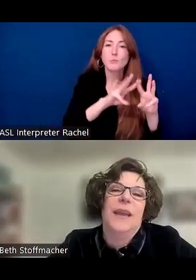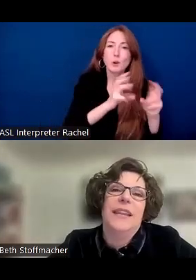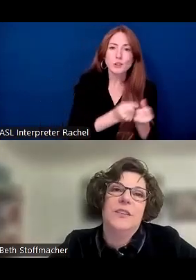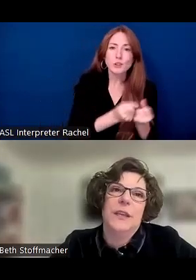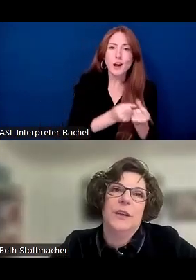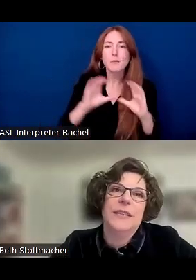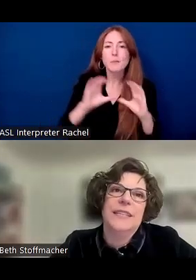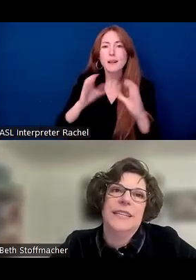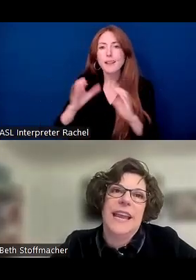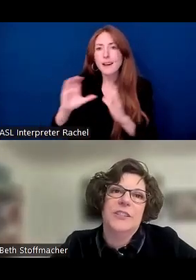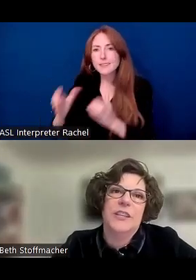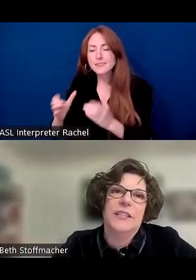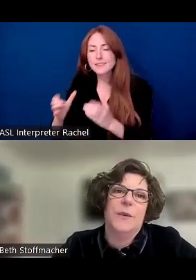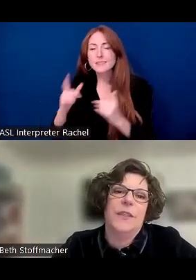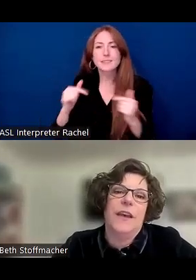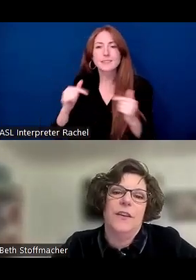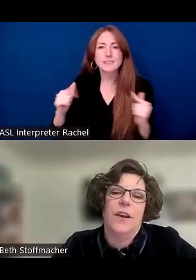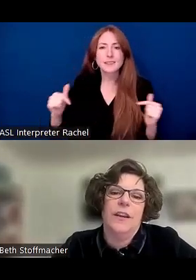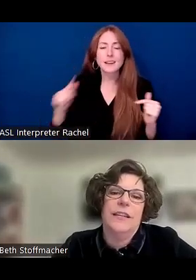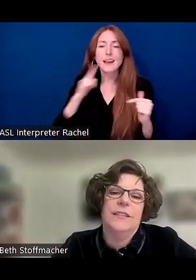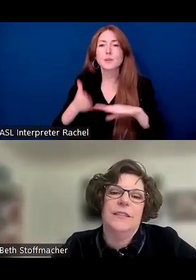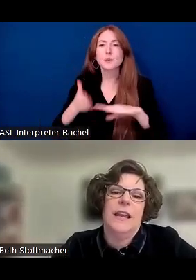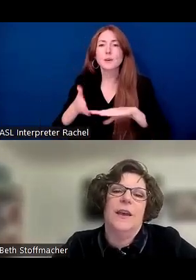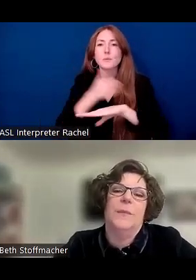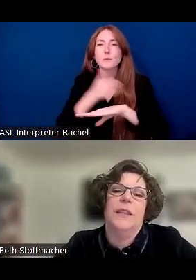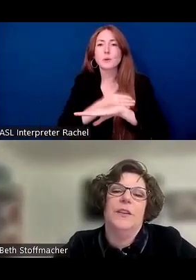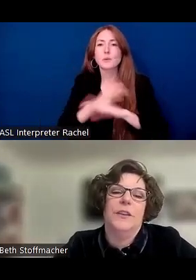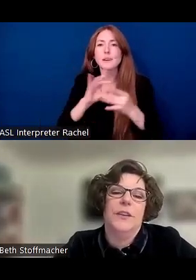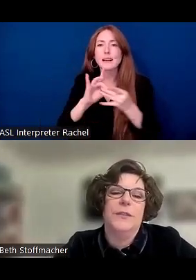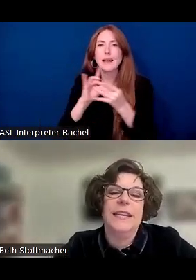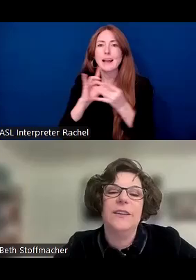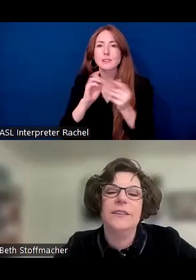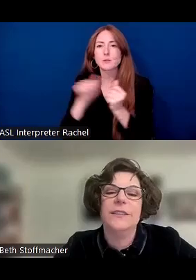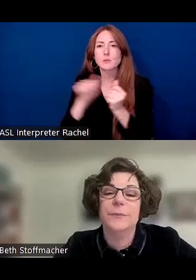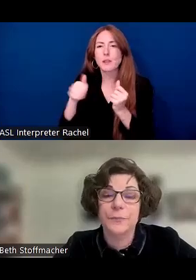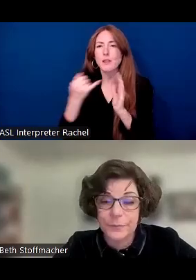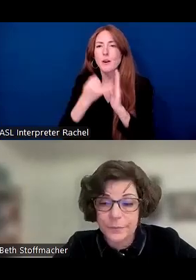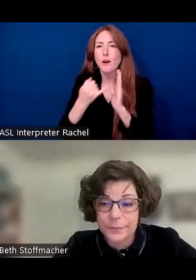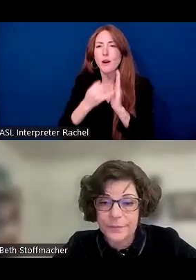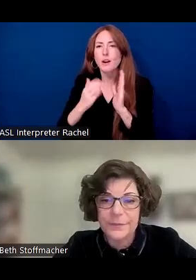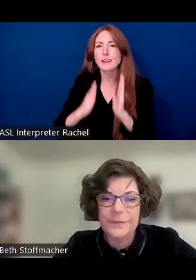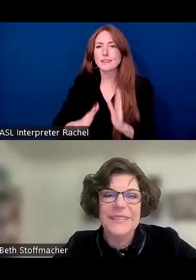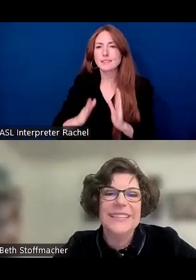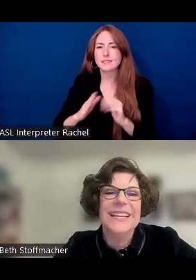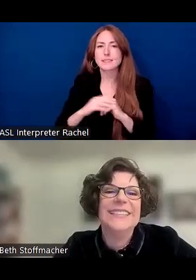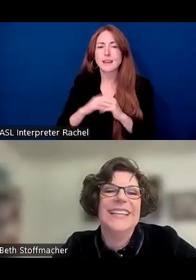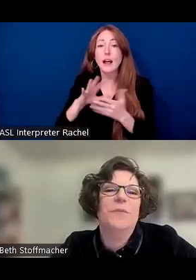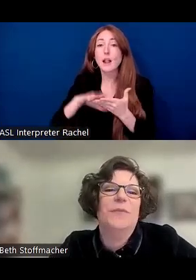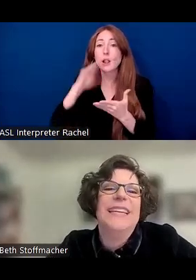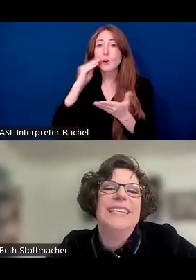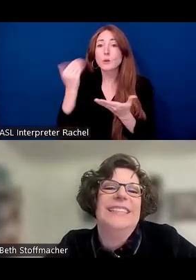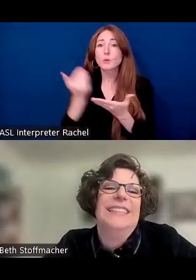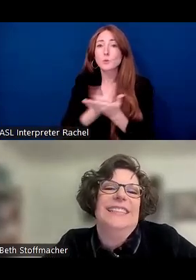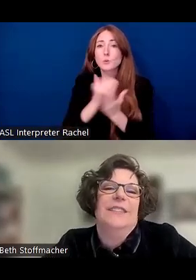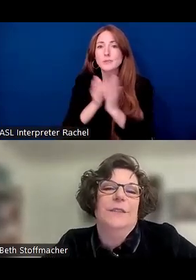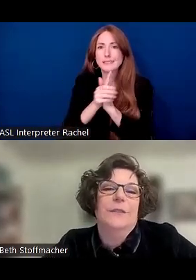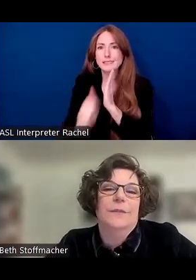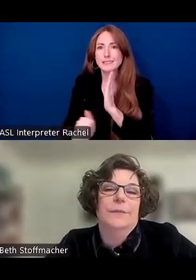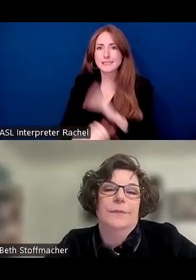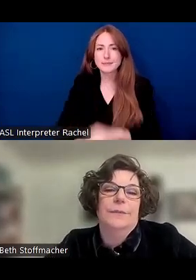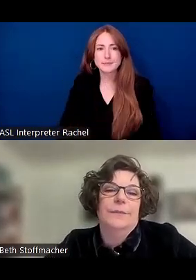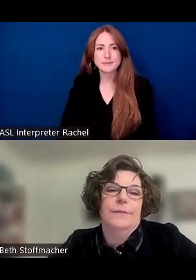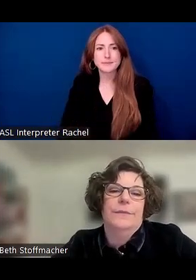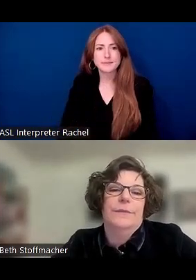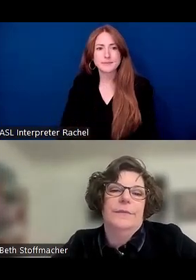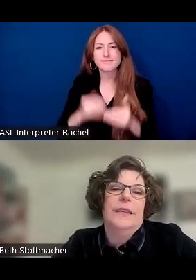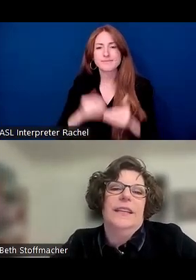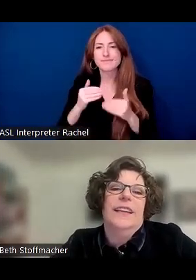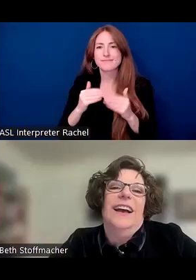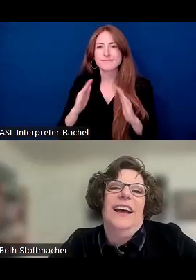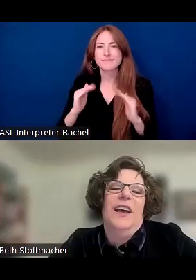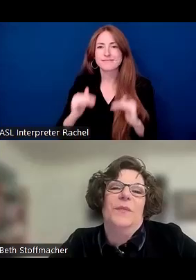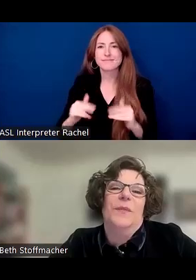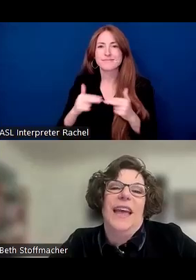and to increase connections with other artists and learn new skills. Next slide, please.